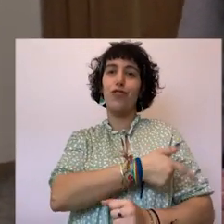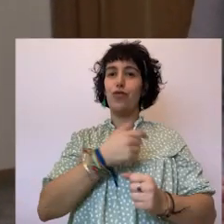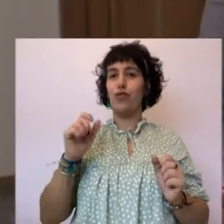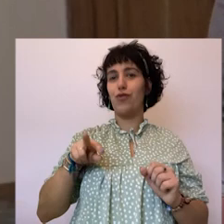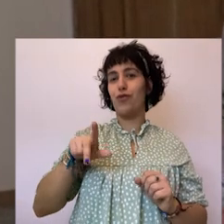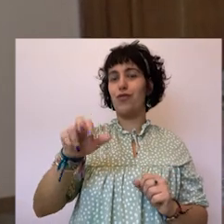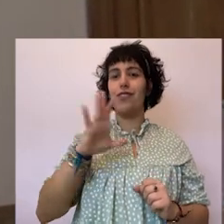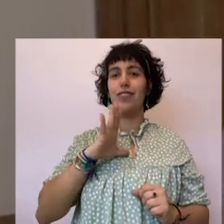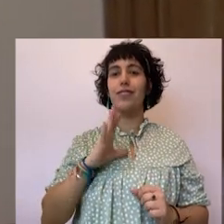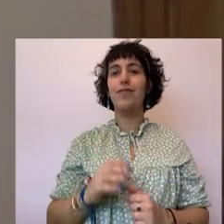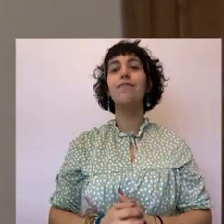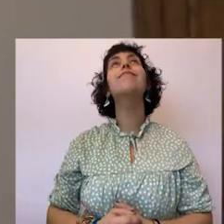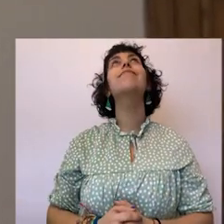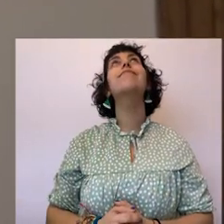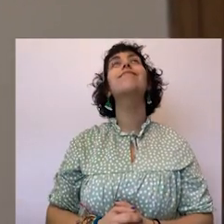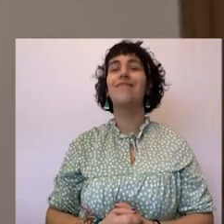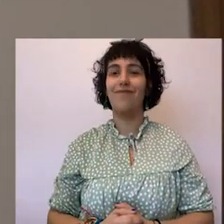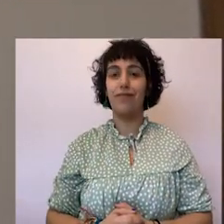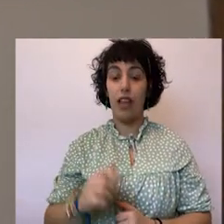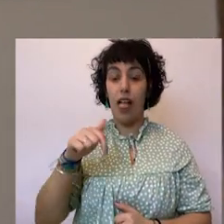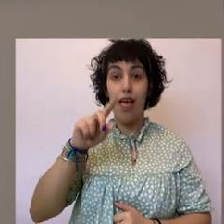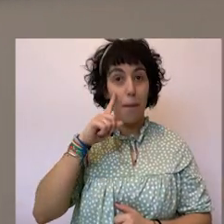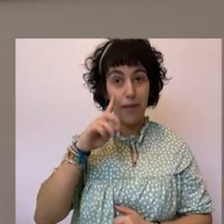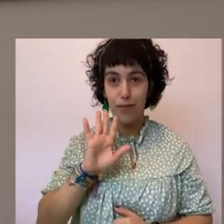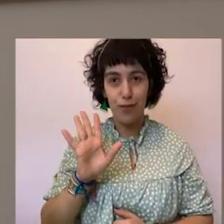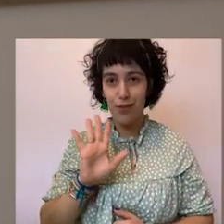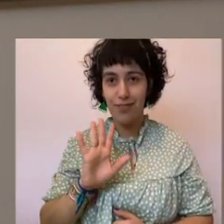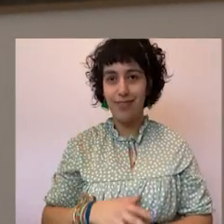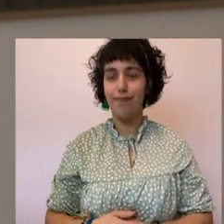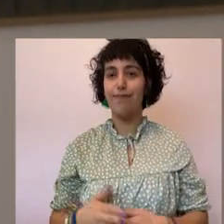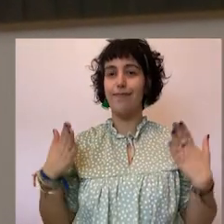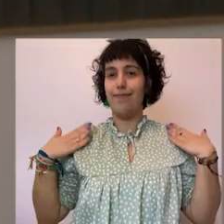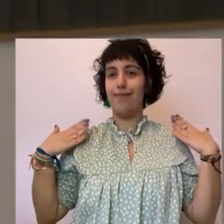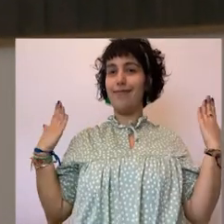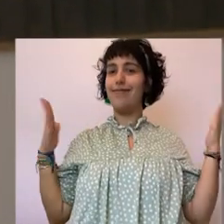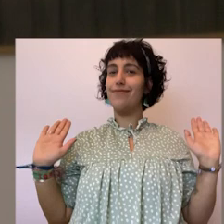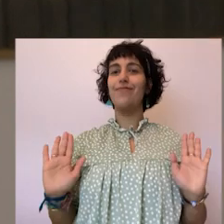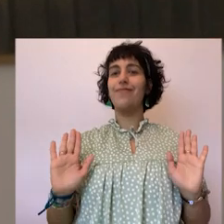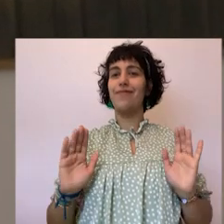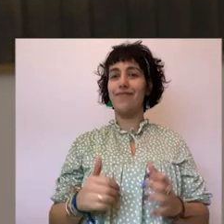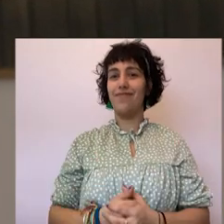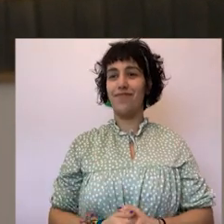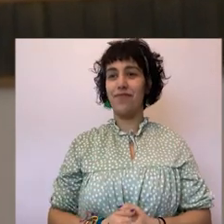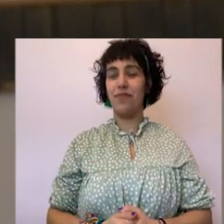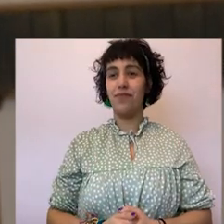Do I have to look down? You can stand up straight, sometimes if you want,